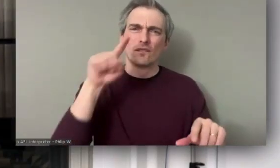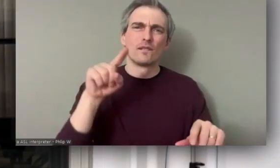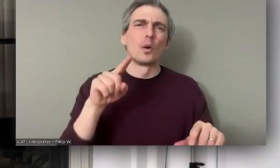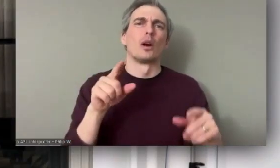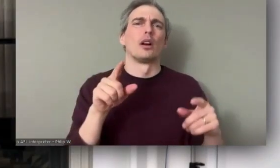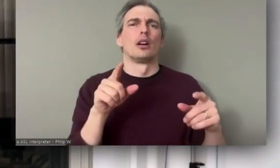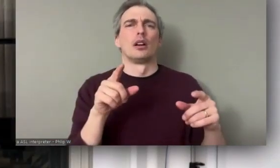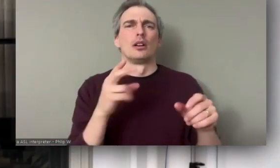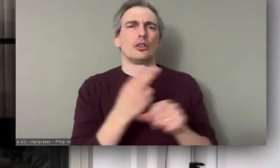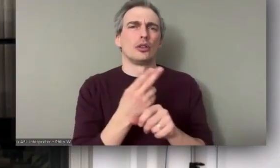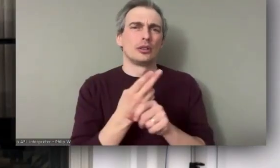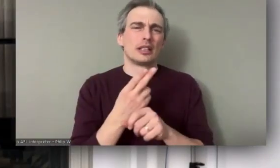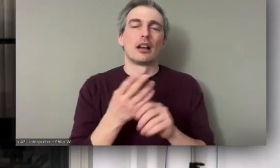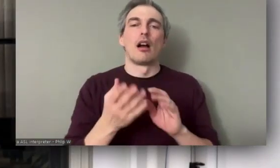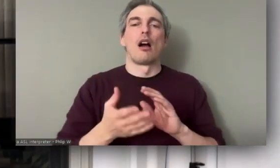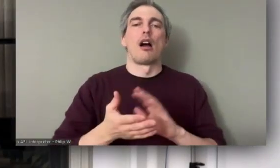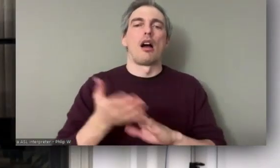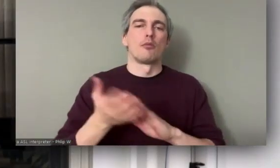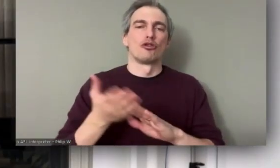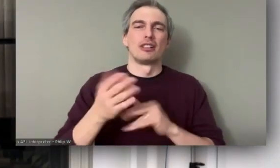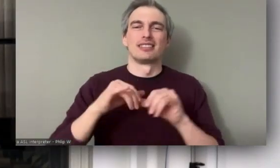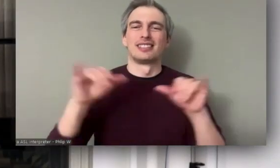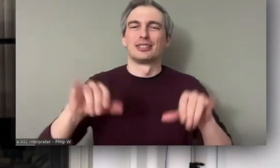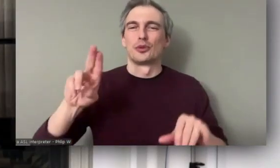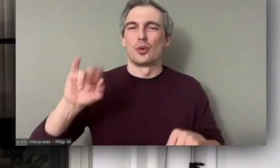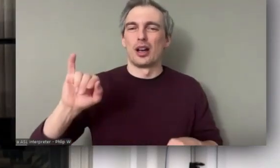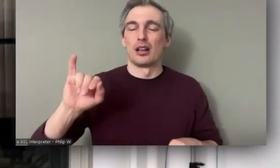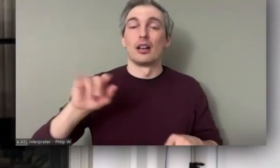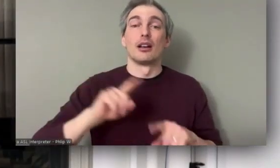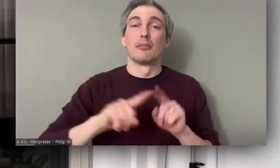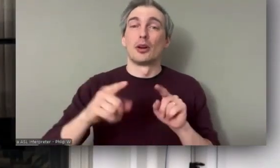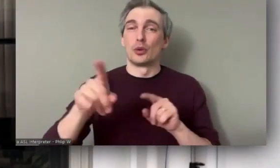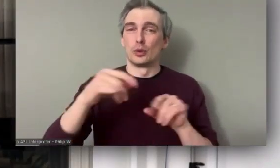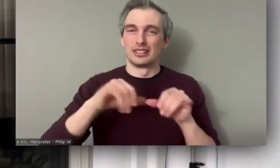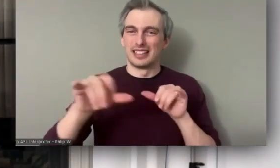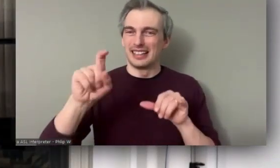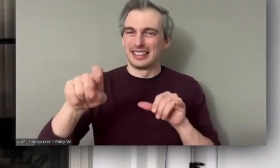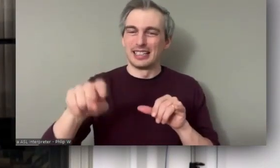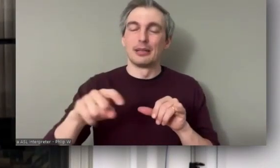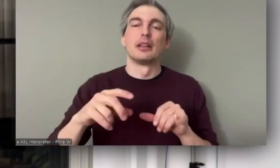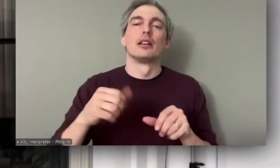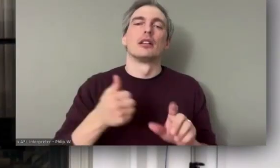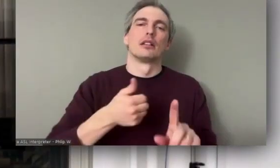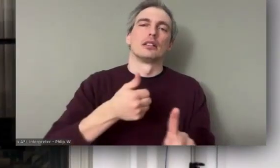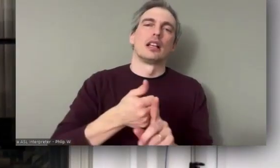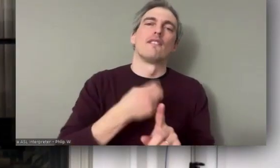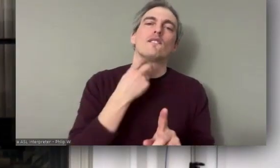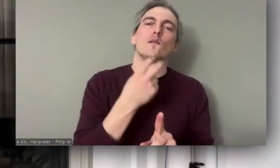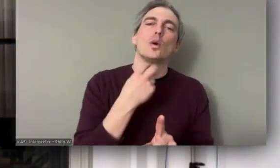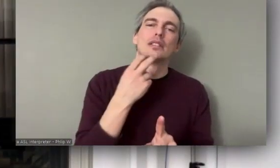And then the idea is... You need to be a self-voicing application. Like, for every application that you build.